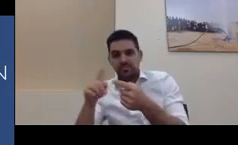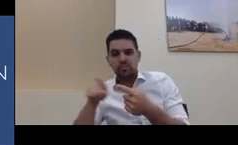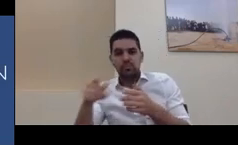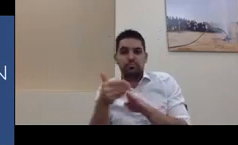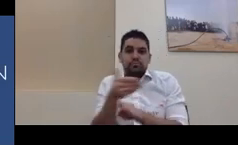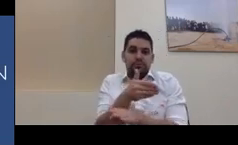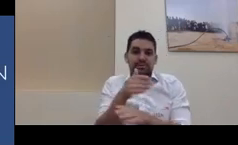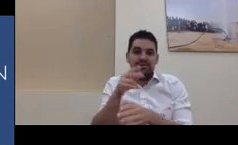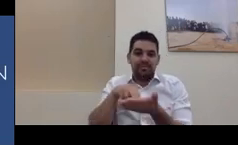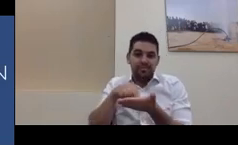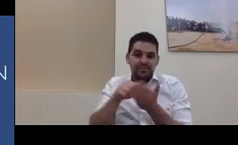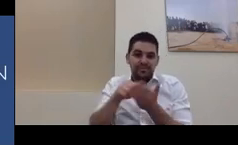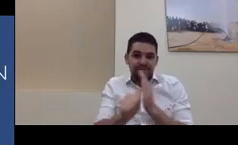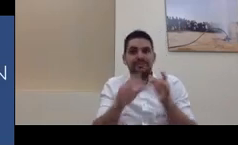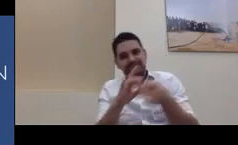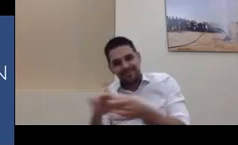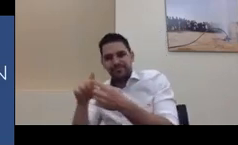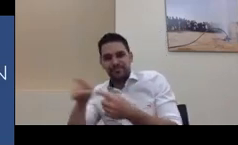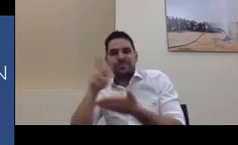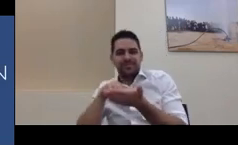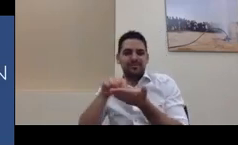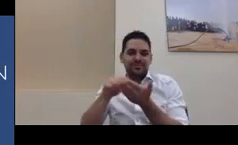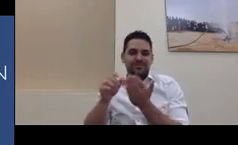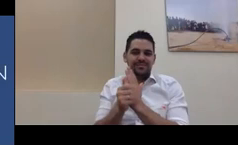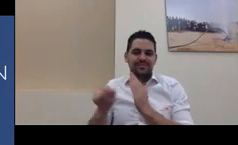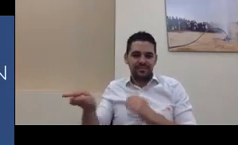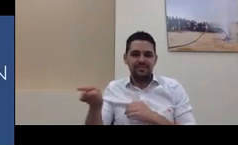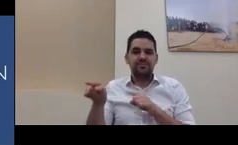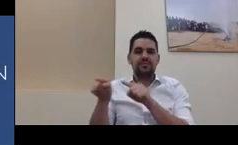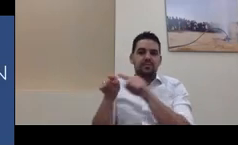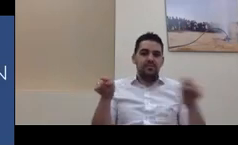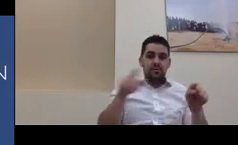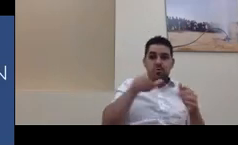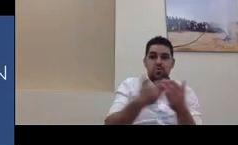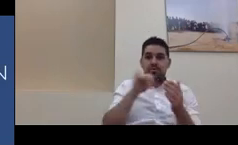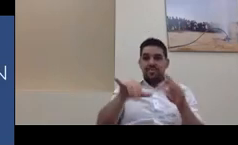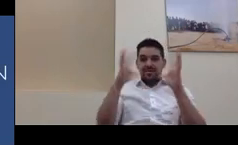that will then lead to pre-literacy skills that then lead to literacy skills.